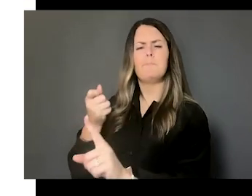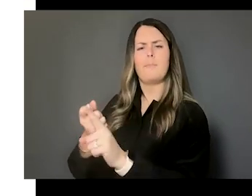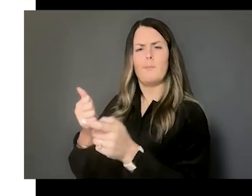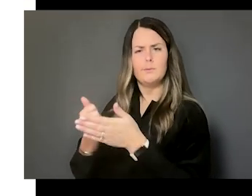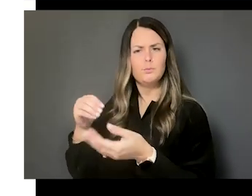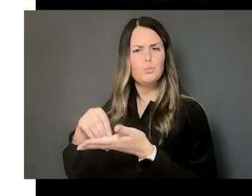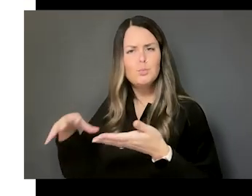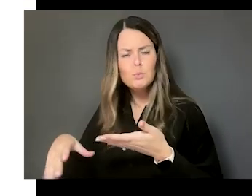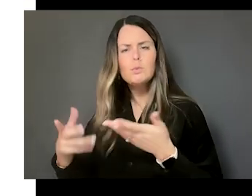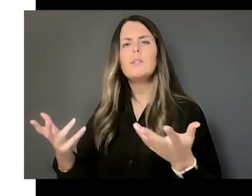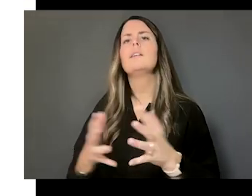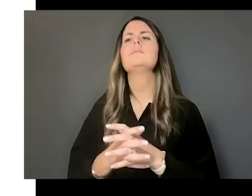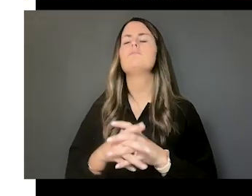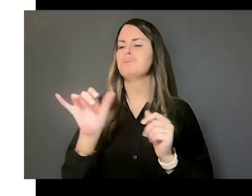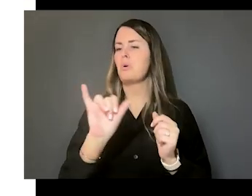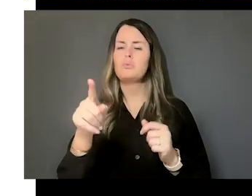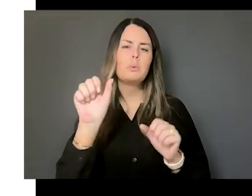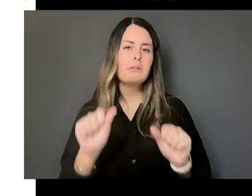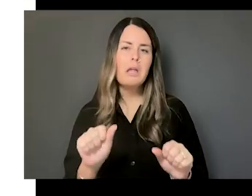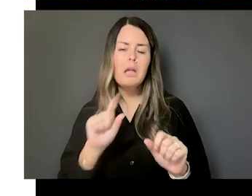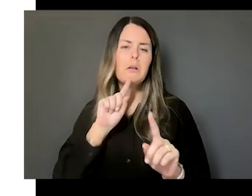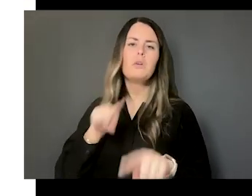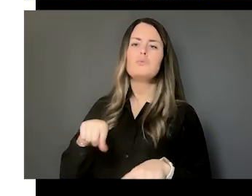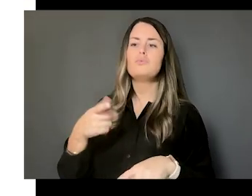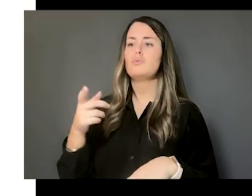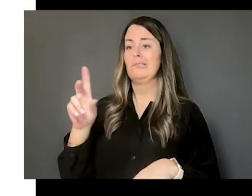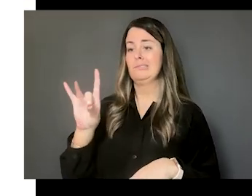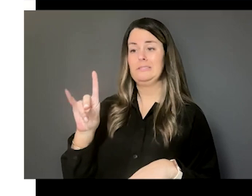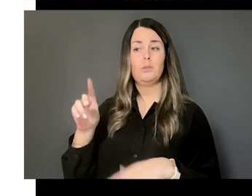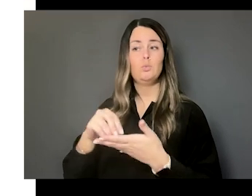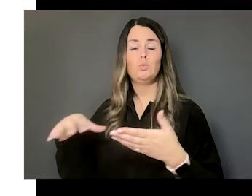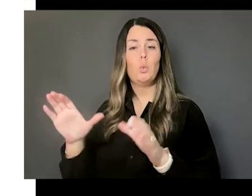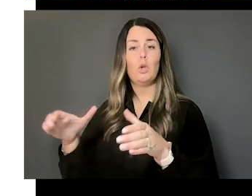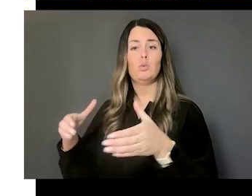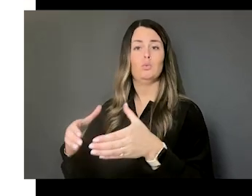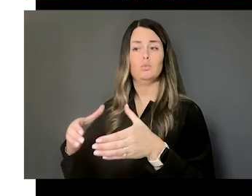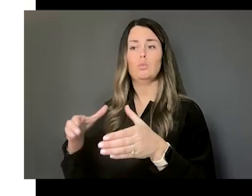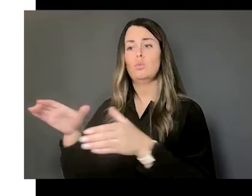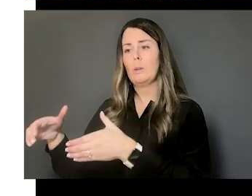And you can also answer, “Have student subgroups performed in ways you expected?” And I'm going to start,